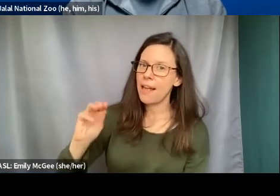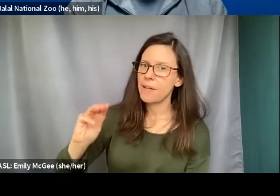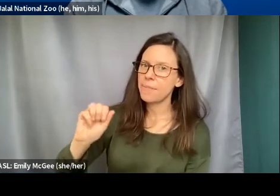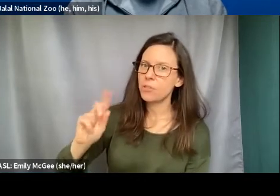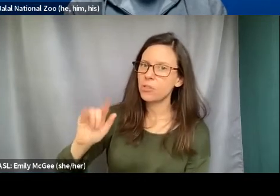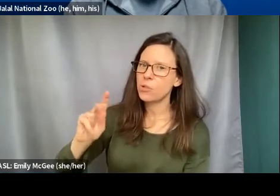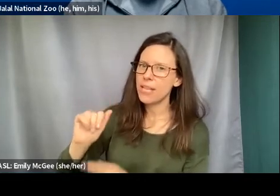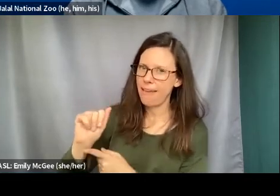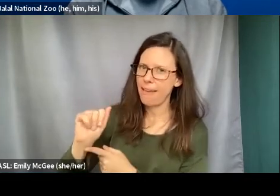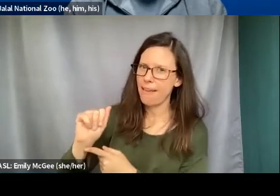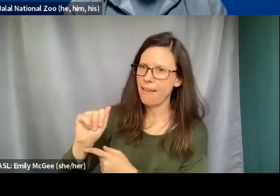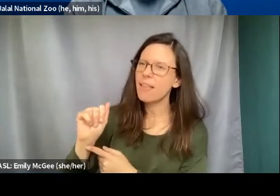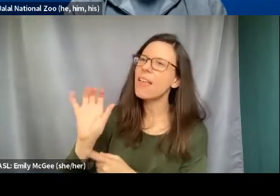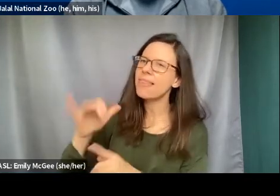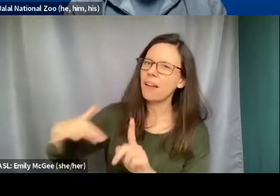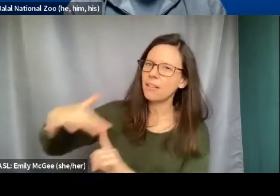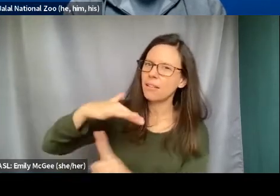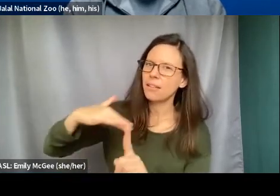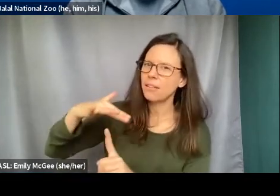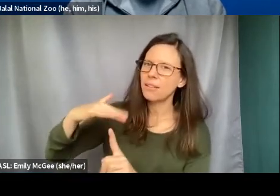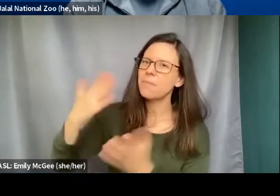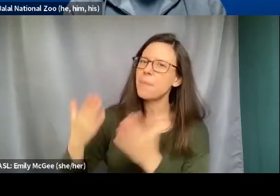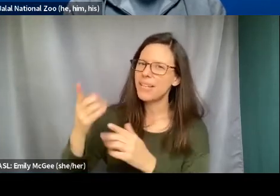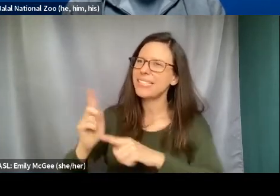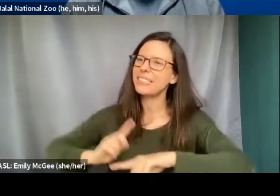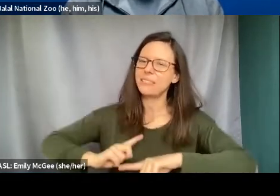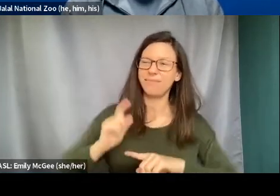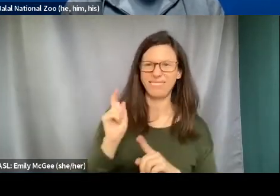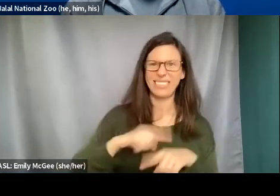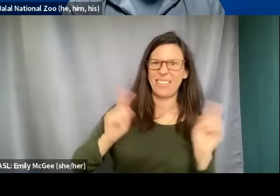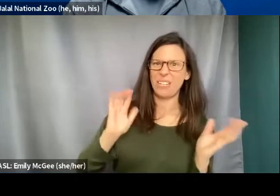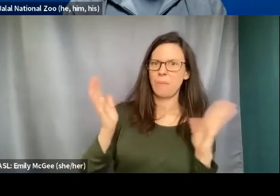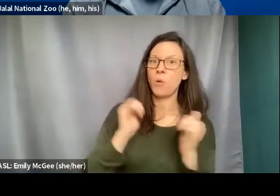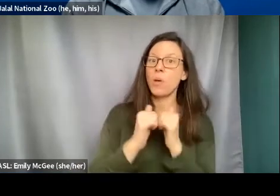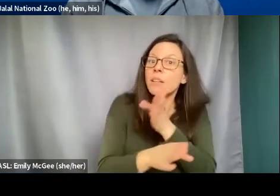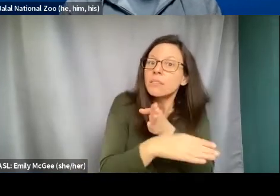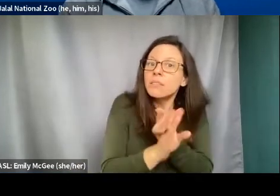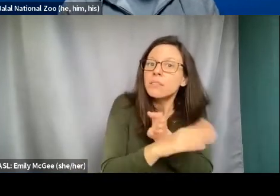seals and sea lions, also called pinnipeds, might need, correct? >>Jalal: Yeah, pinnipeds are seals and sea lions.